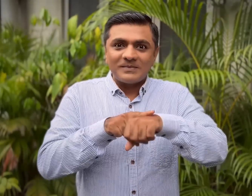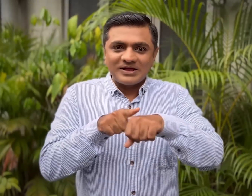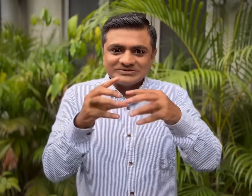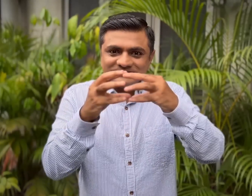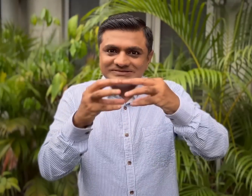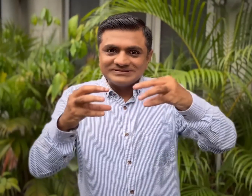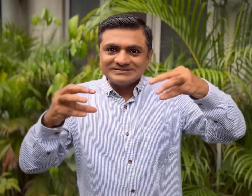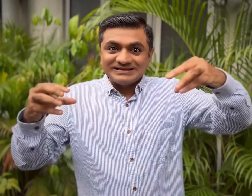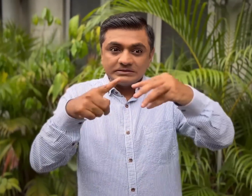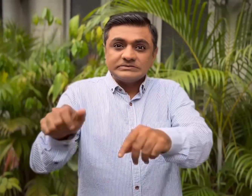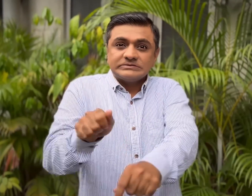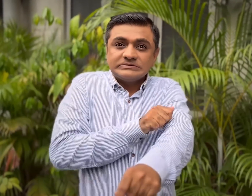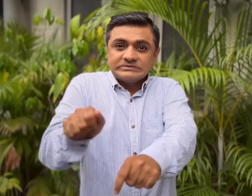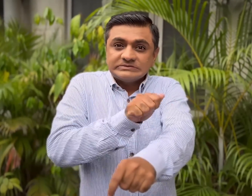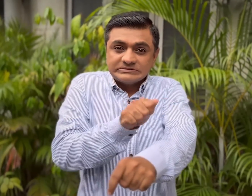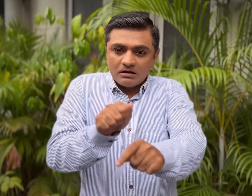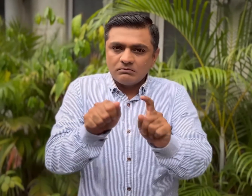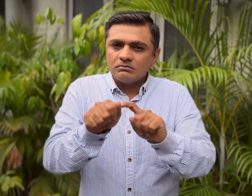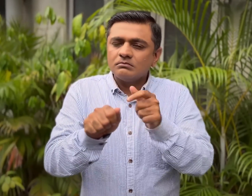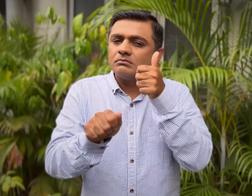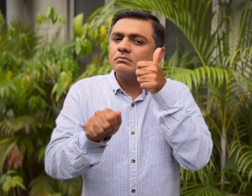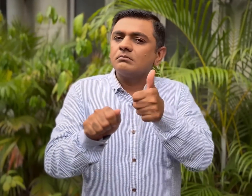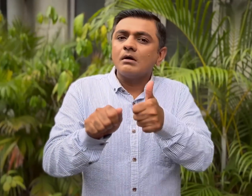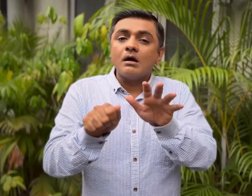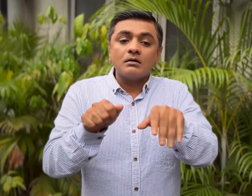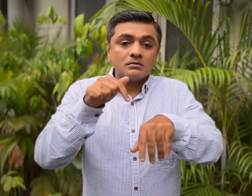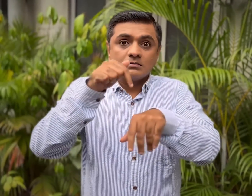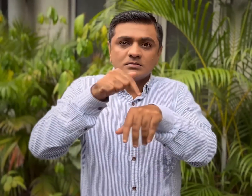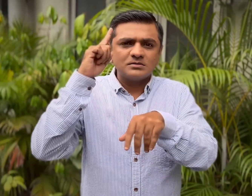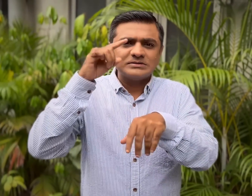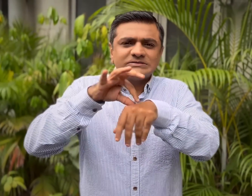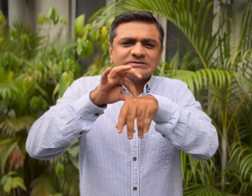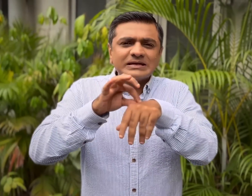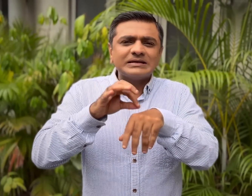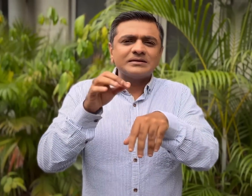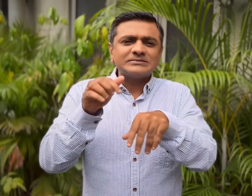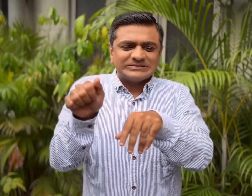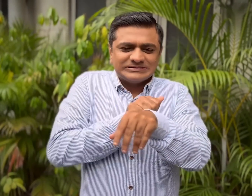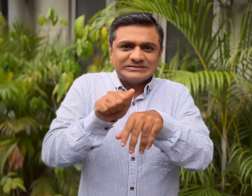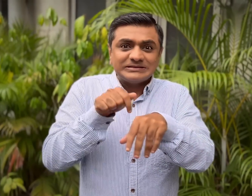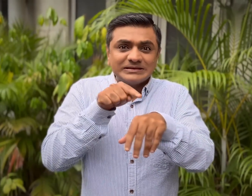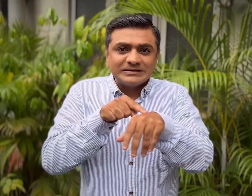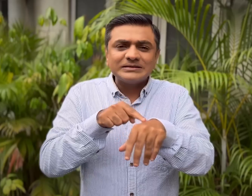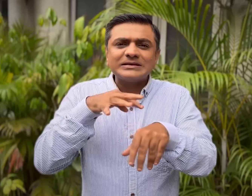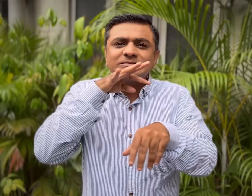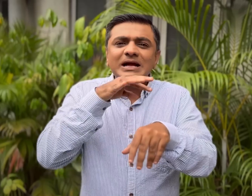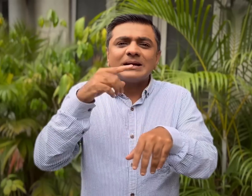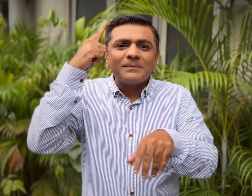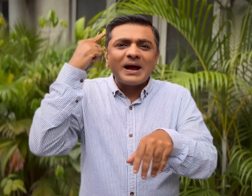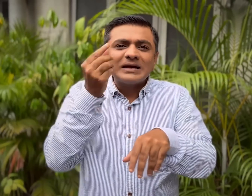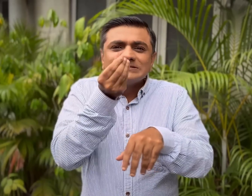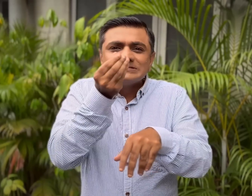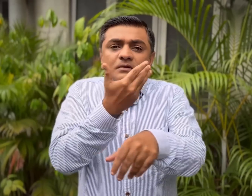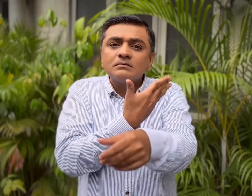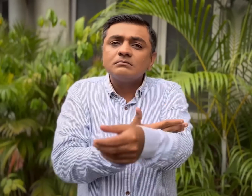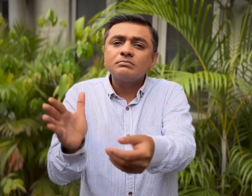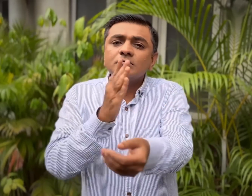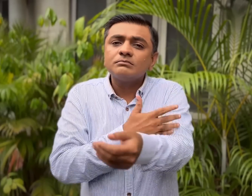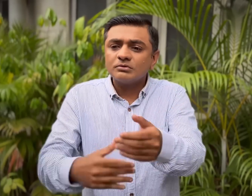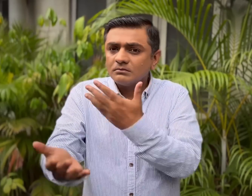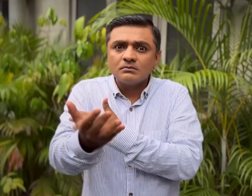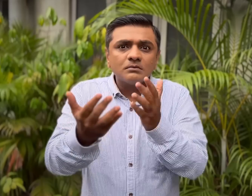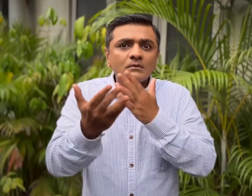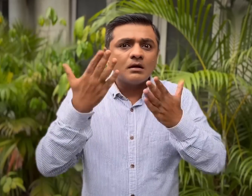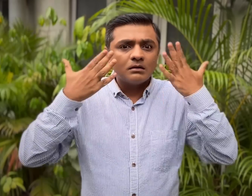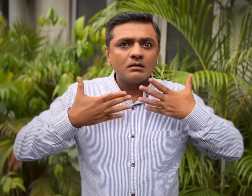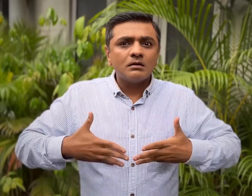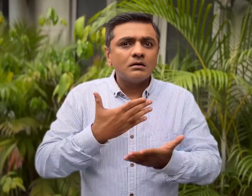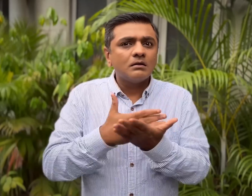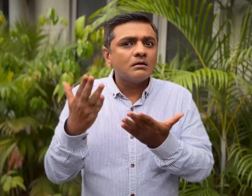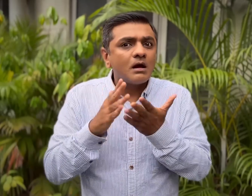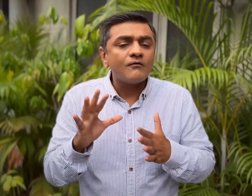Exfoliating the skin using this loofah helps to remove dirt and blackheads.